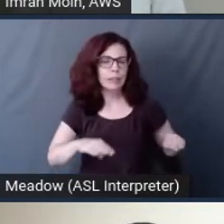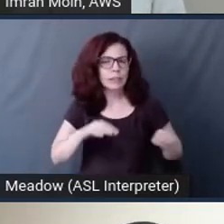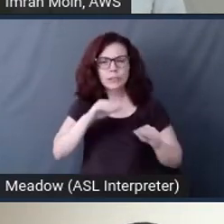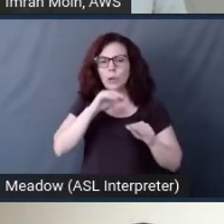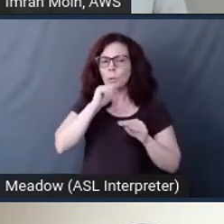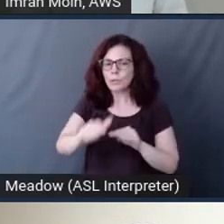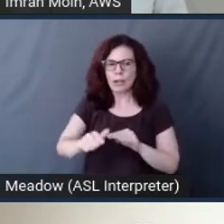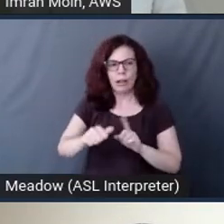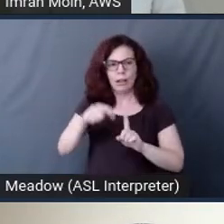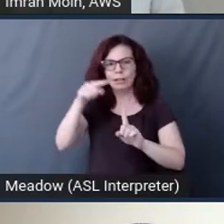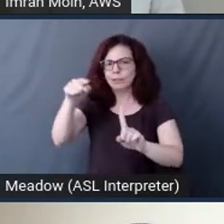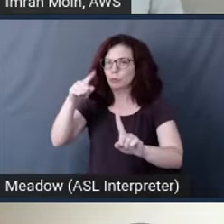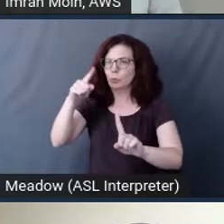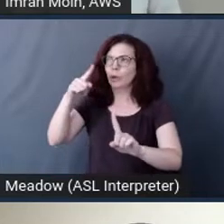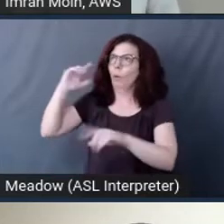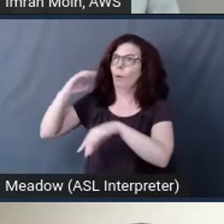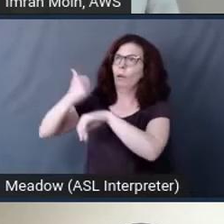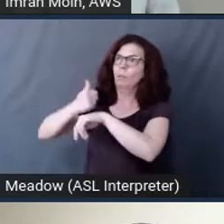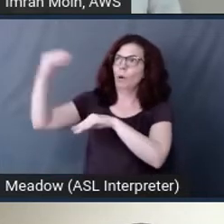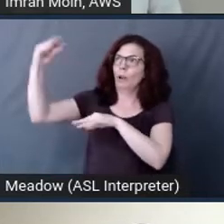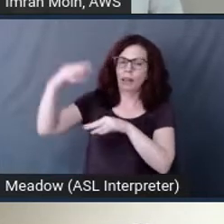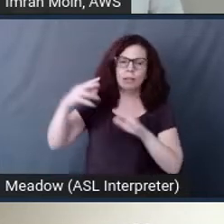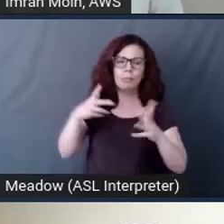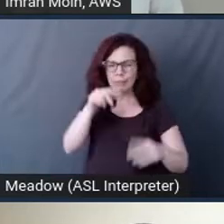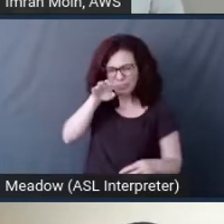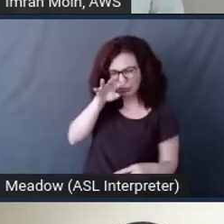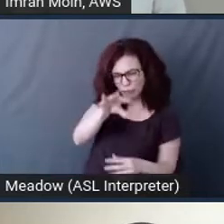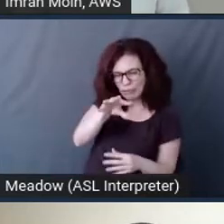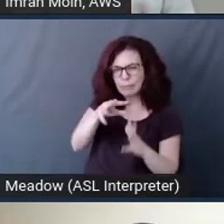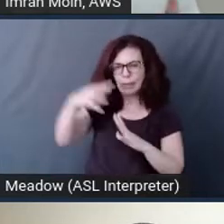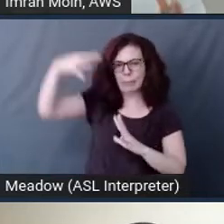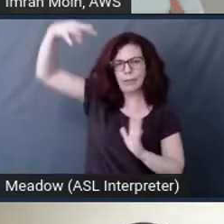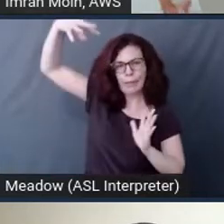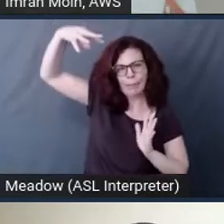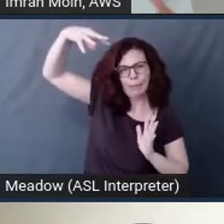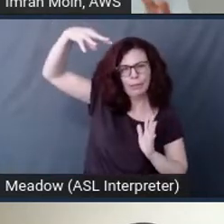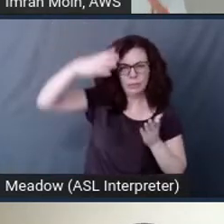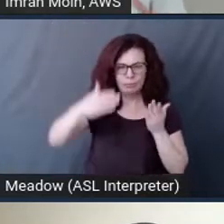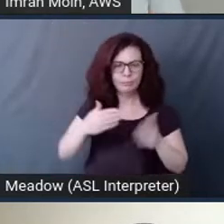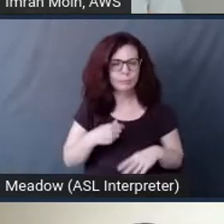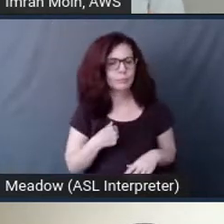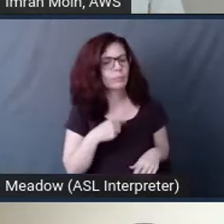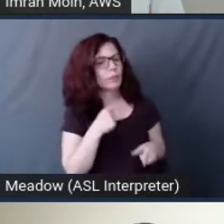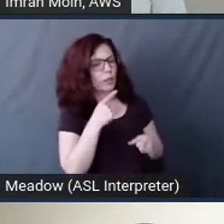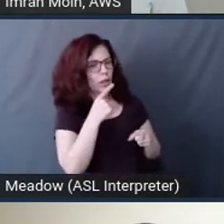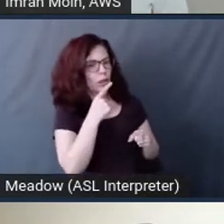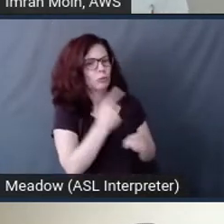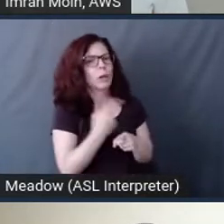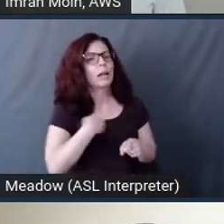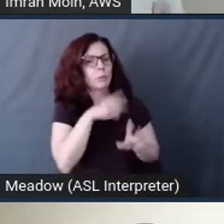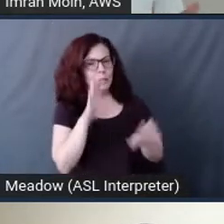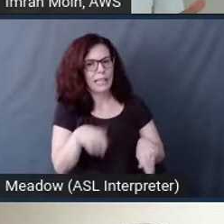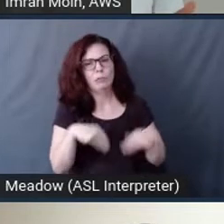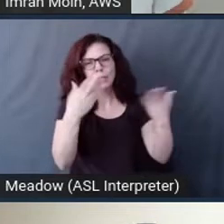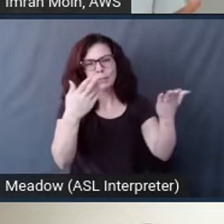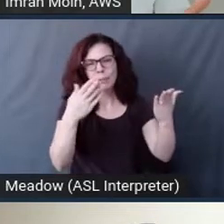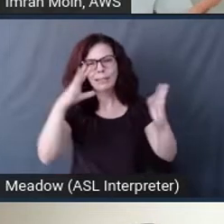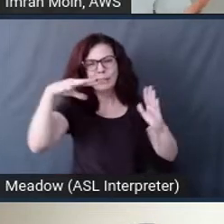but somehow from above. Yeah, that's right, that's right, yep, and we can give recommendations on camera placements and things like that.